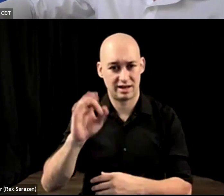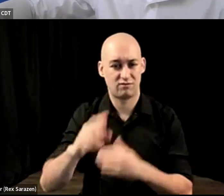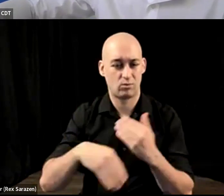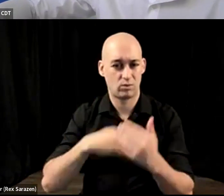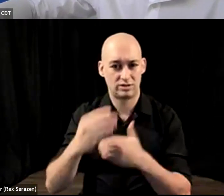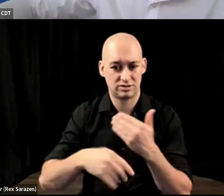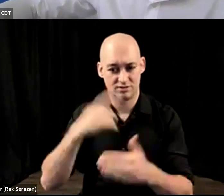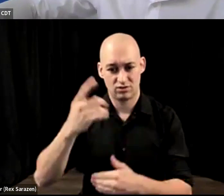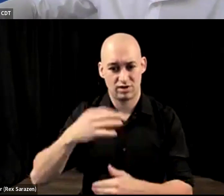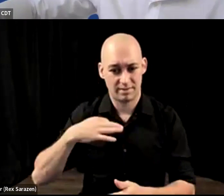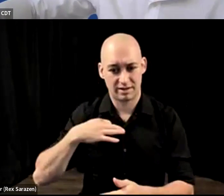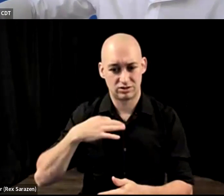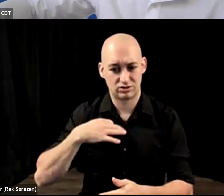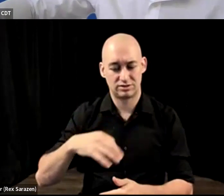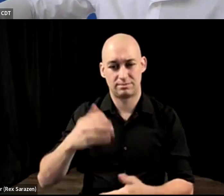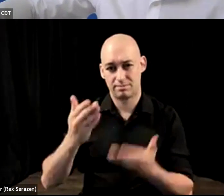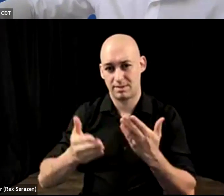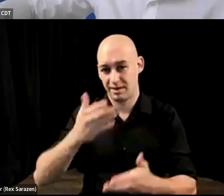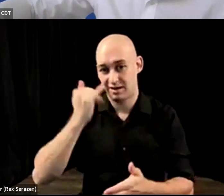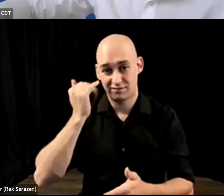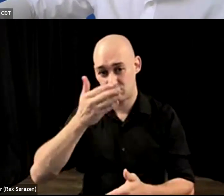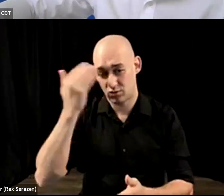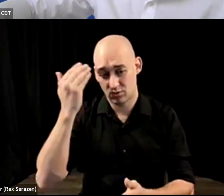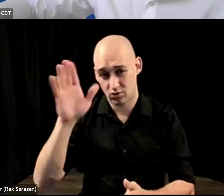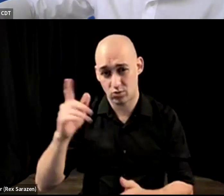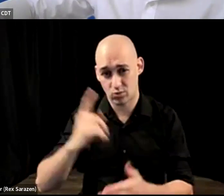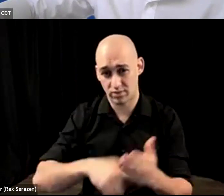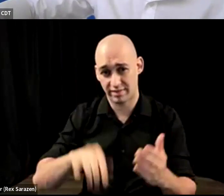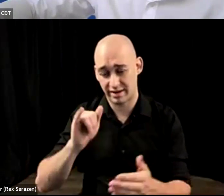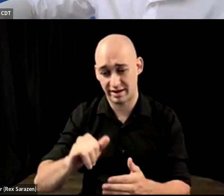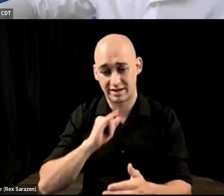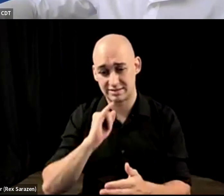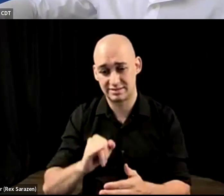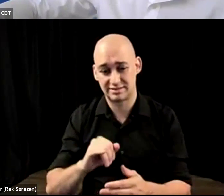also have to explain, for those that don't know what CMAS is, how to answer that question.